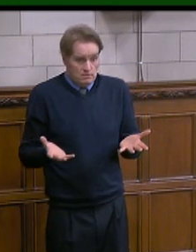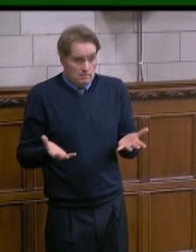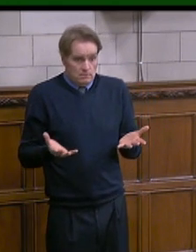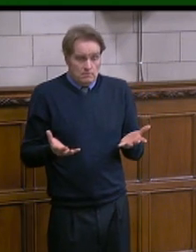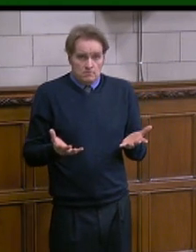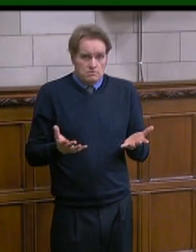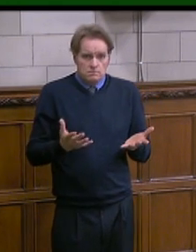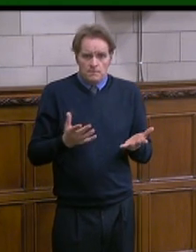to be made compulsory.